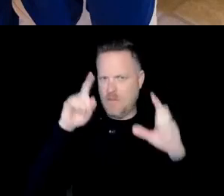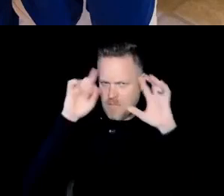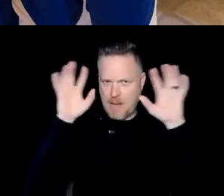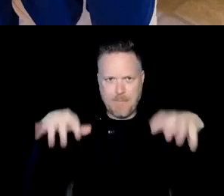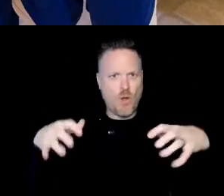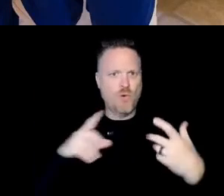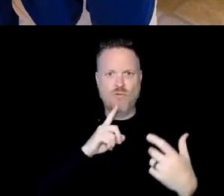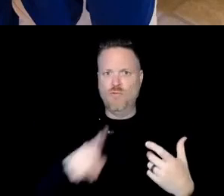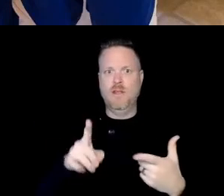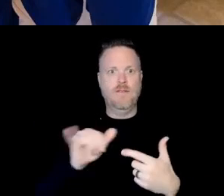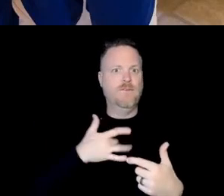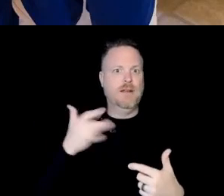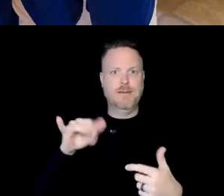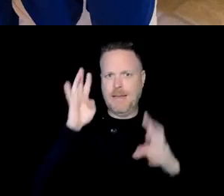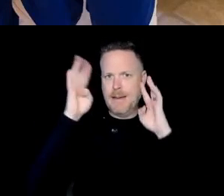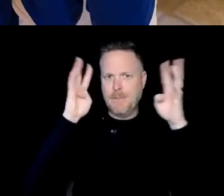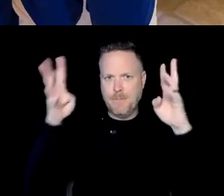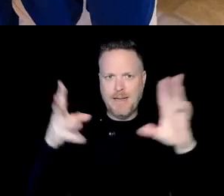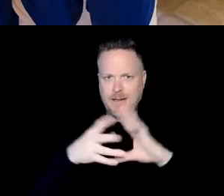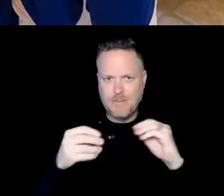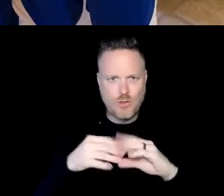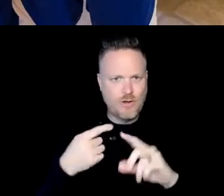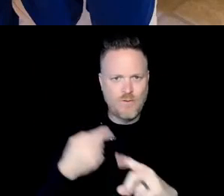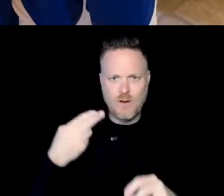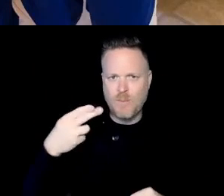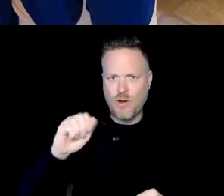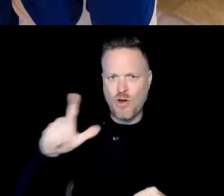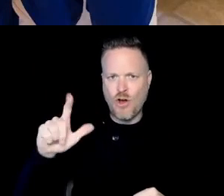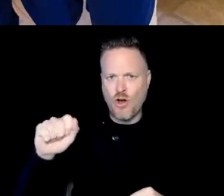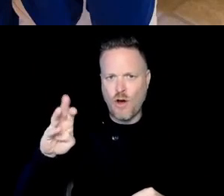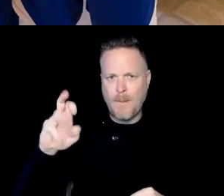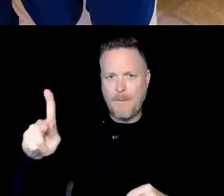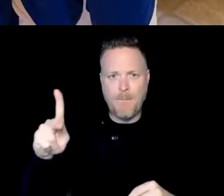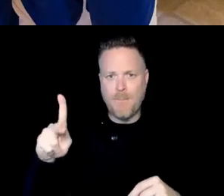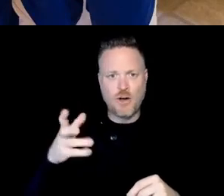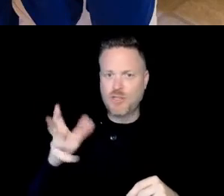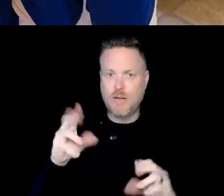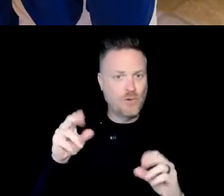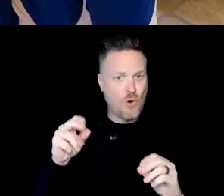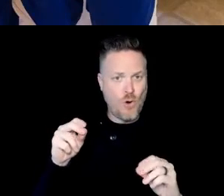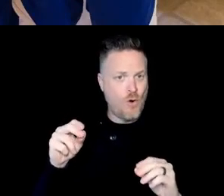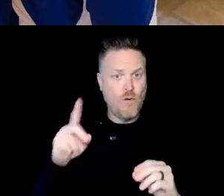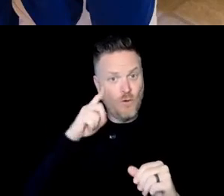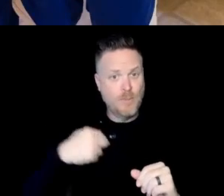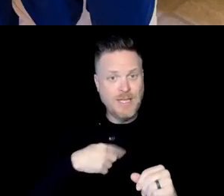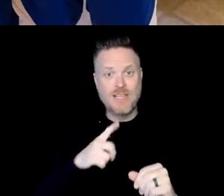made up story from the hallmark channel. But it is not. It is a living Hell. We just